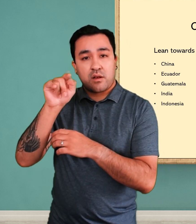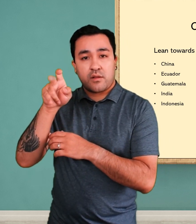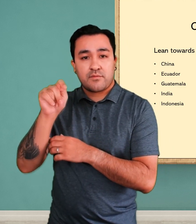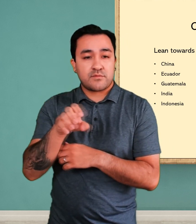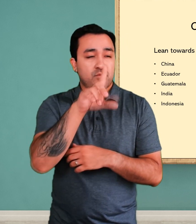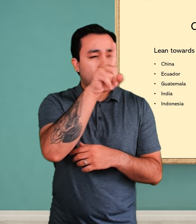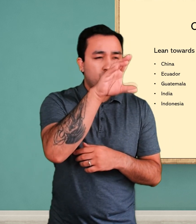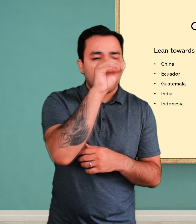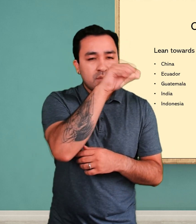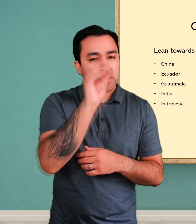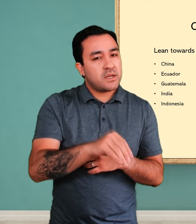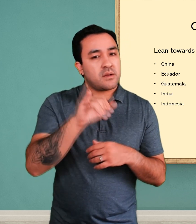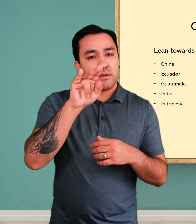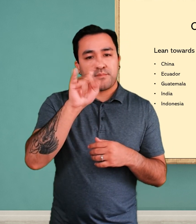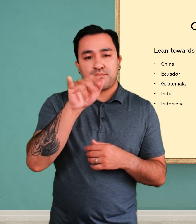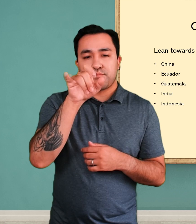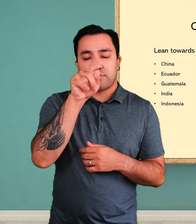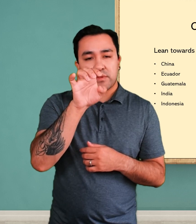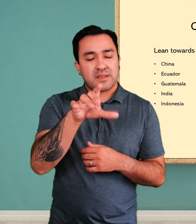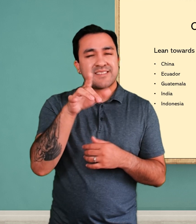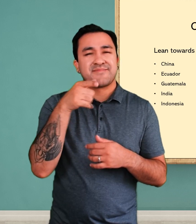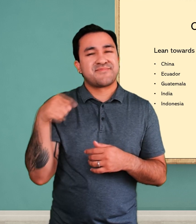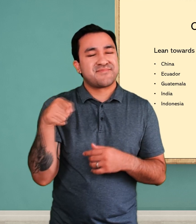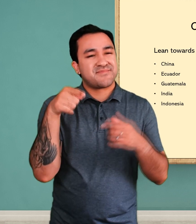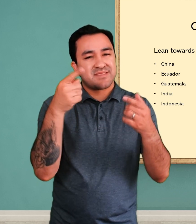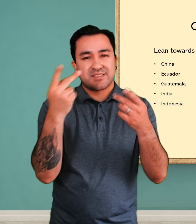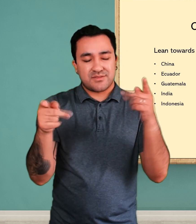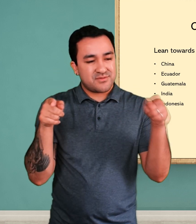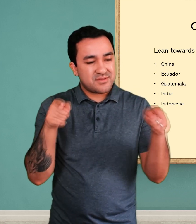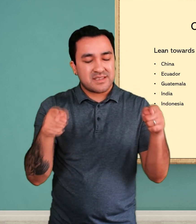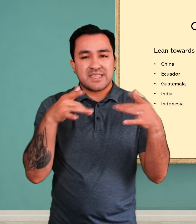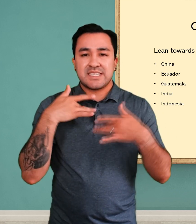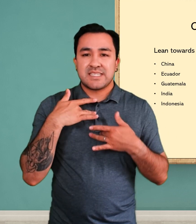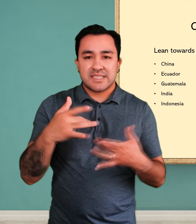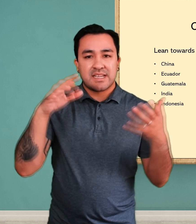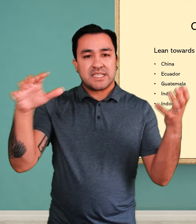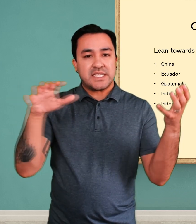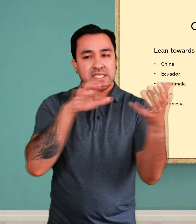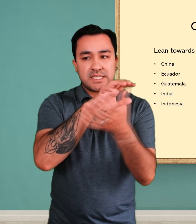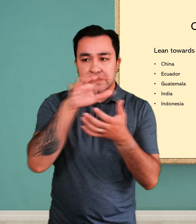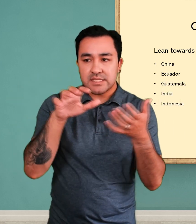The two often overlap and individual people inside a cultural group also have their own alignment.